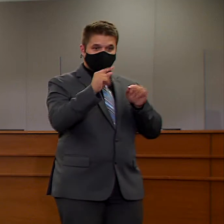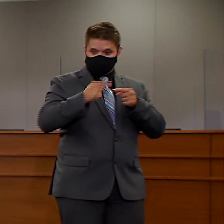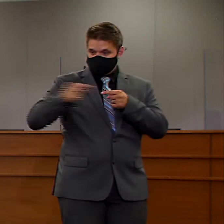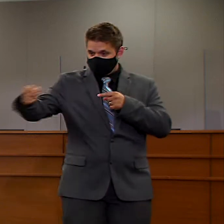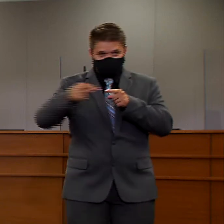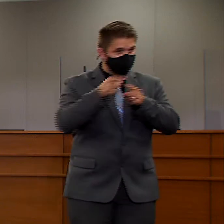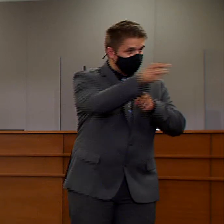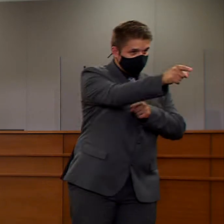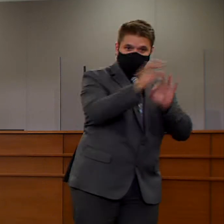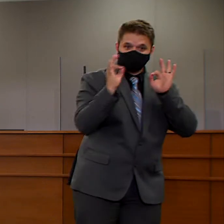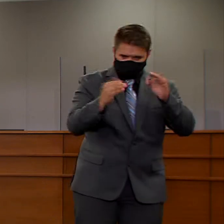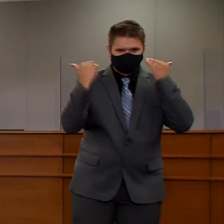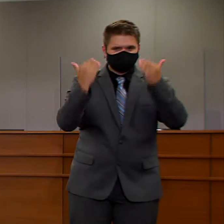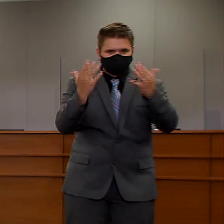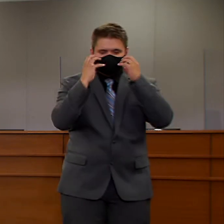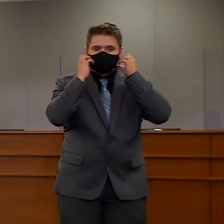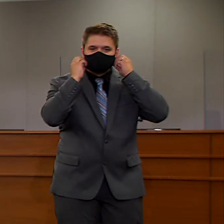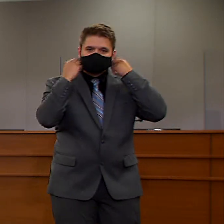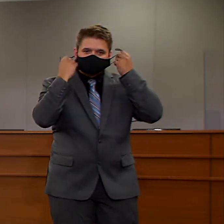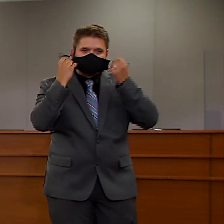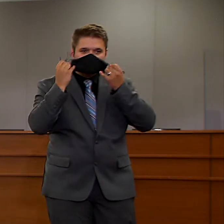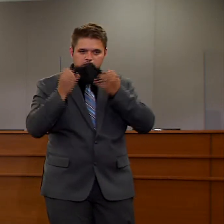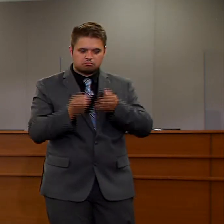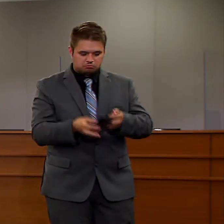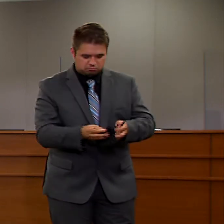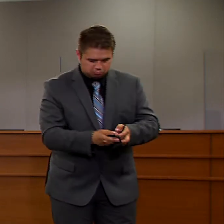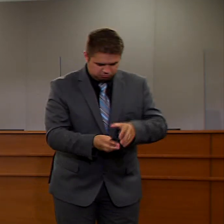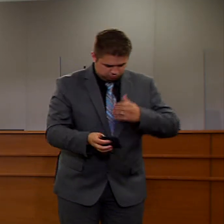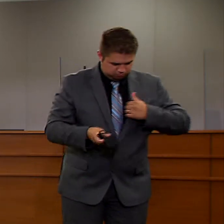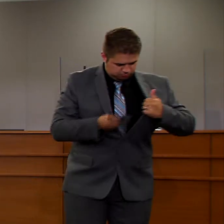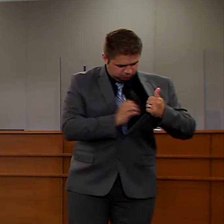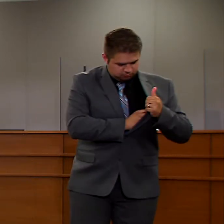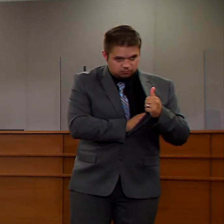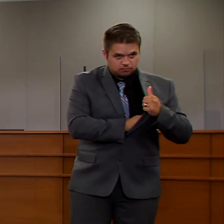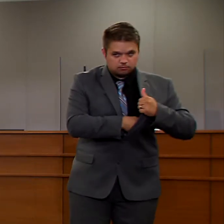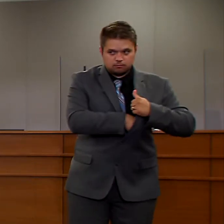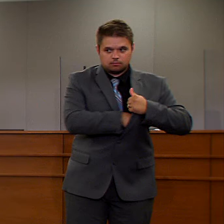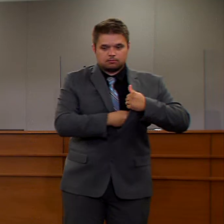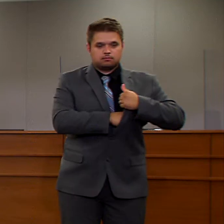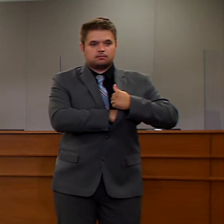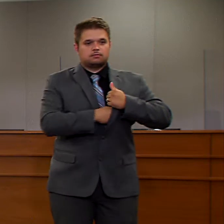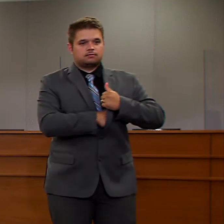The U.S. now has more than 4 million confirmed cases of